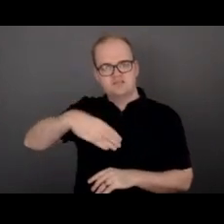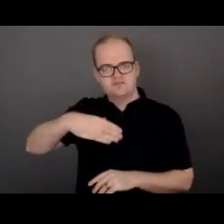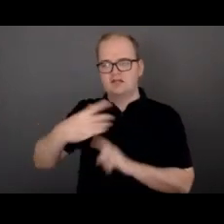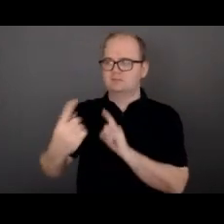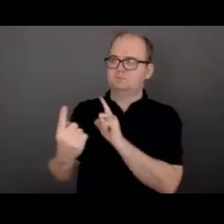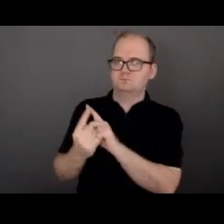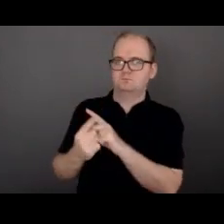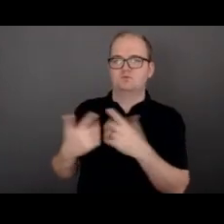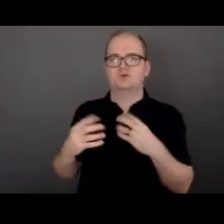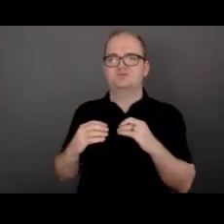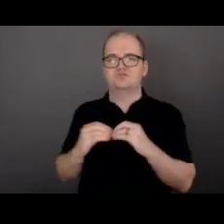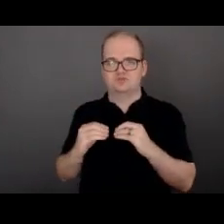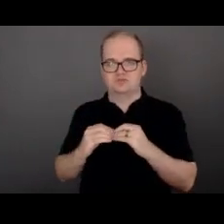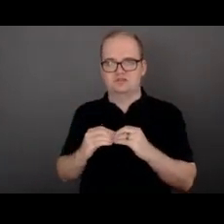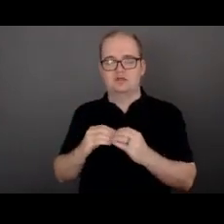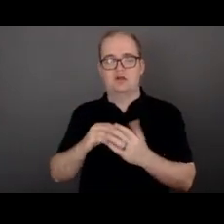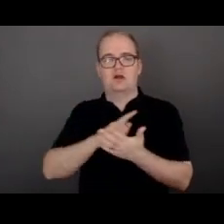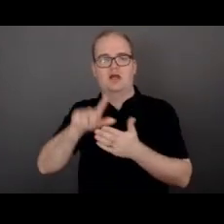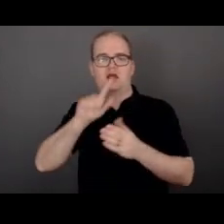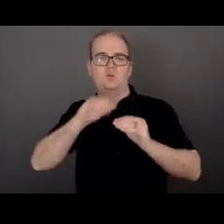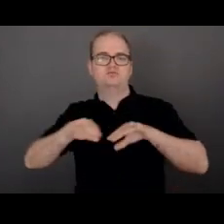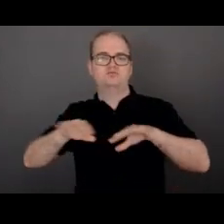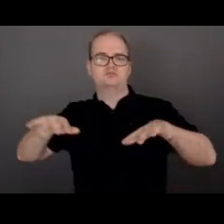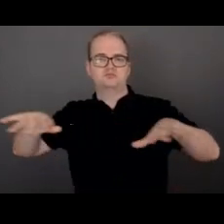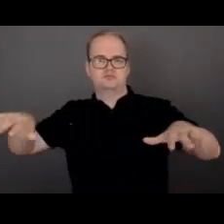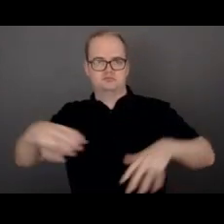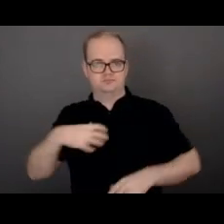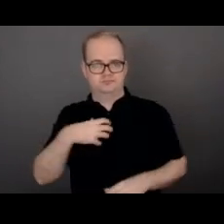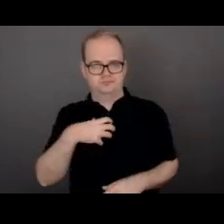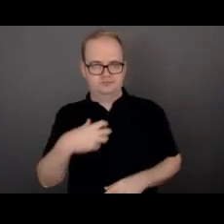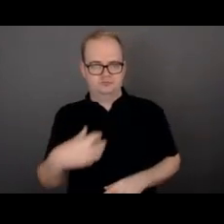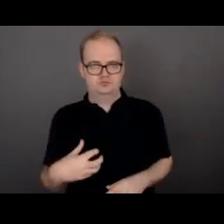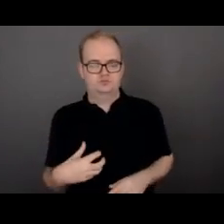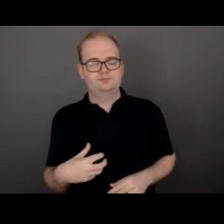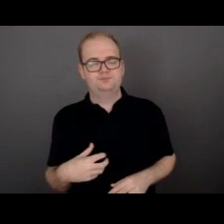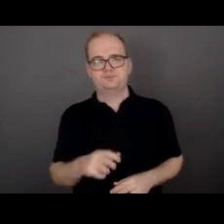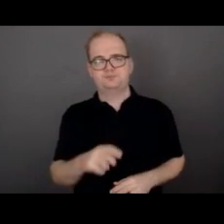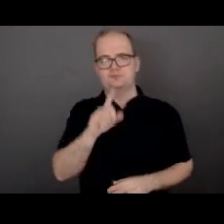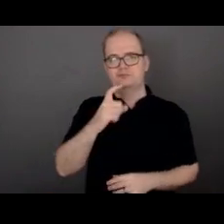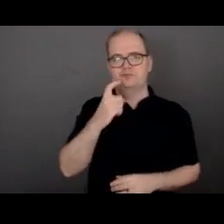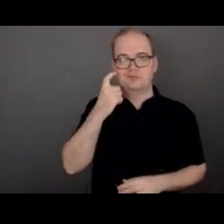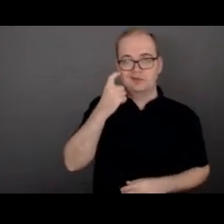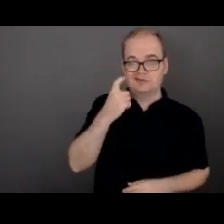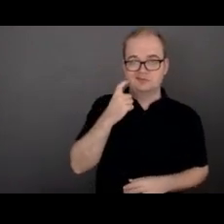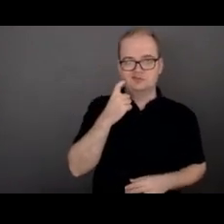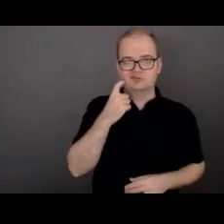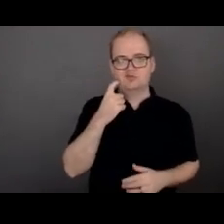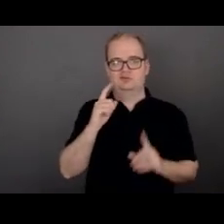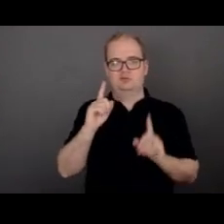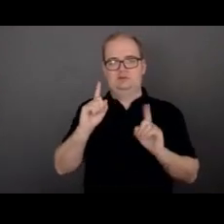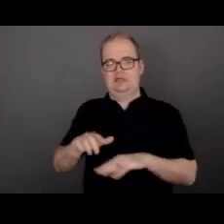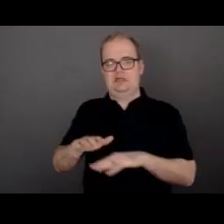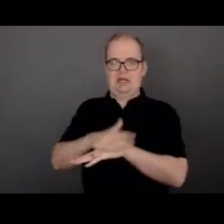We are expanding out to other circuit locations but we are just trying to get staffing capacity